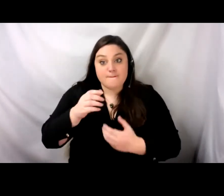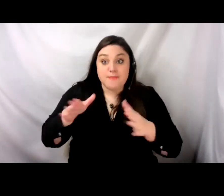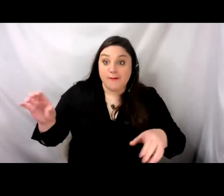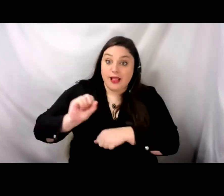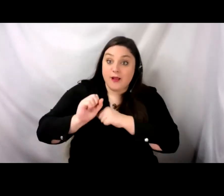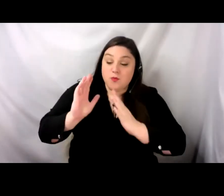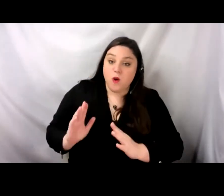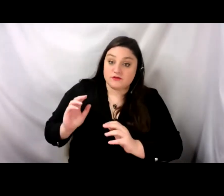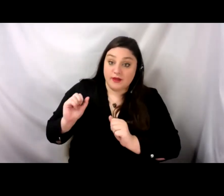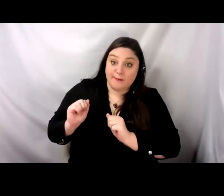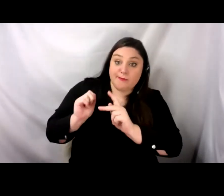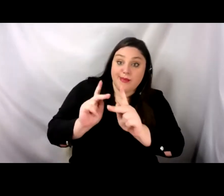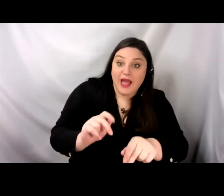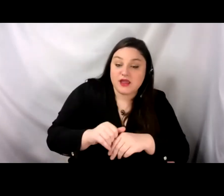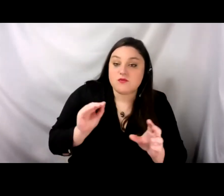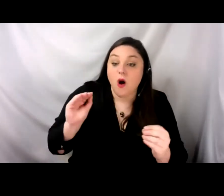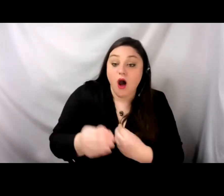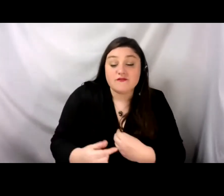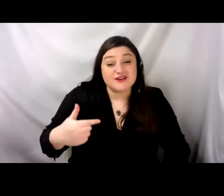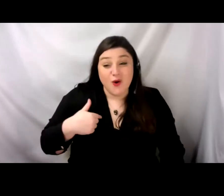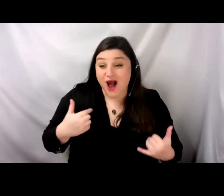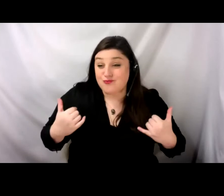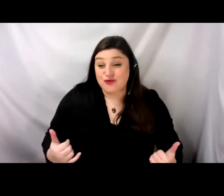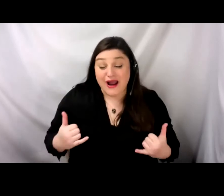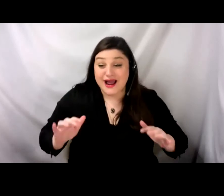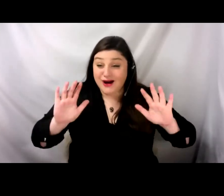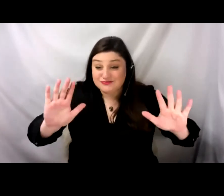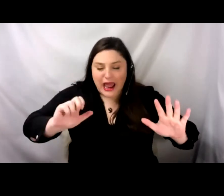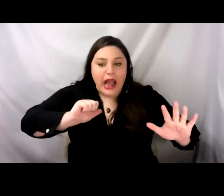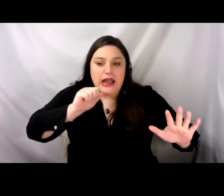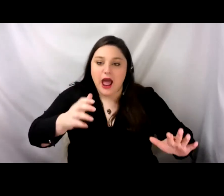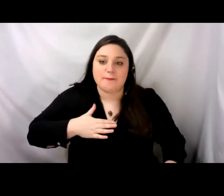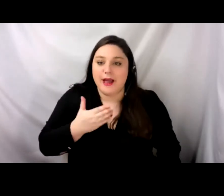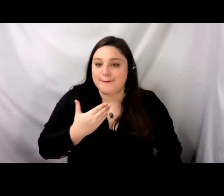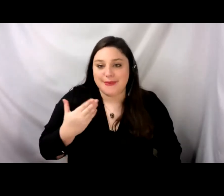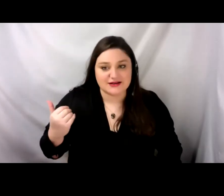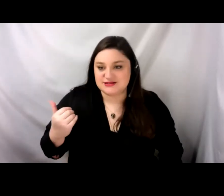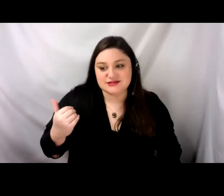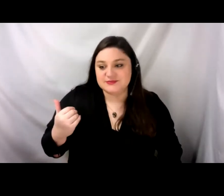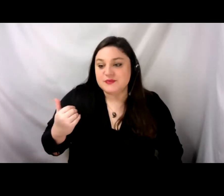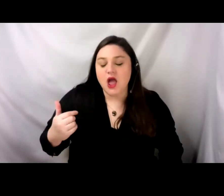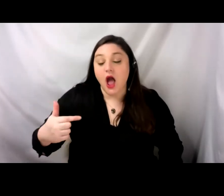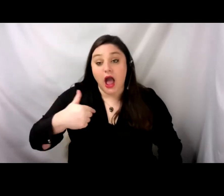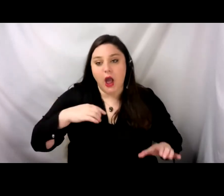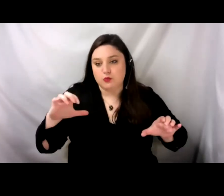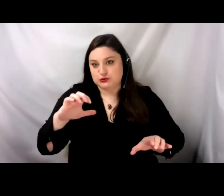So I am not at my best. And if I do not make sense I promise I will come back and give you a better version of me in the future.